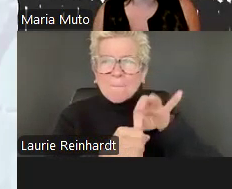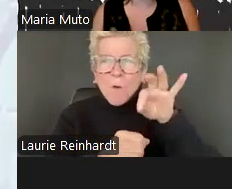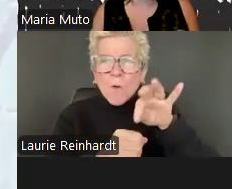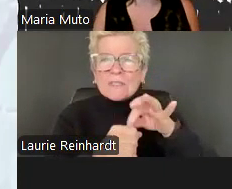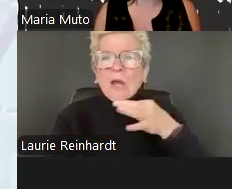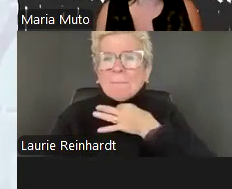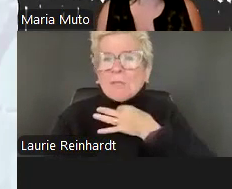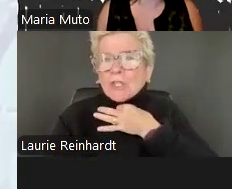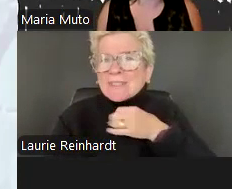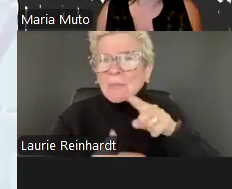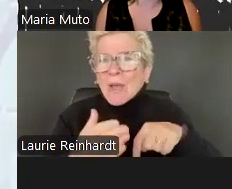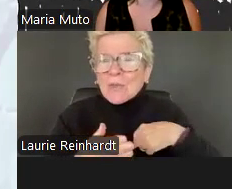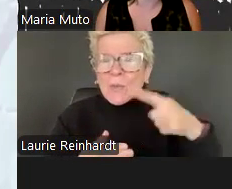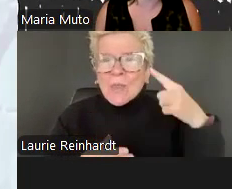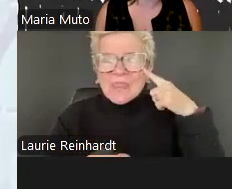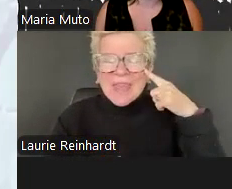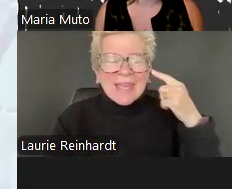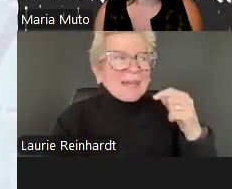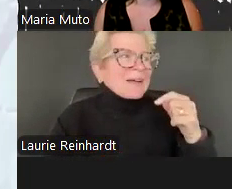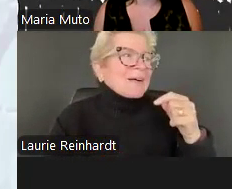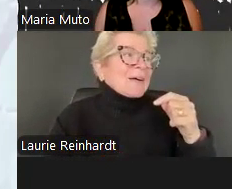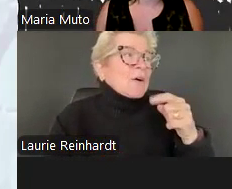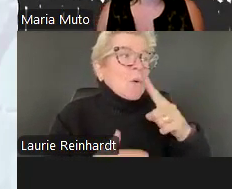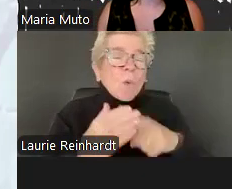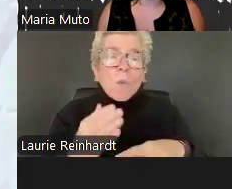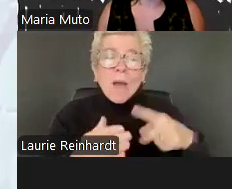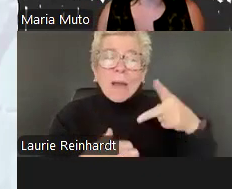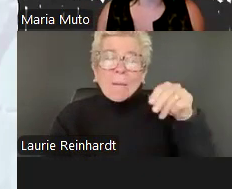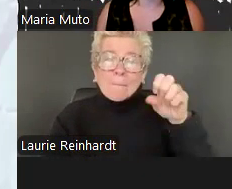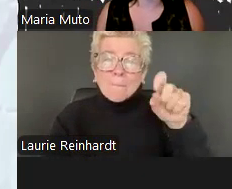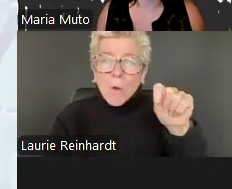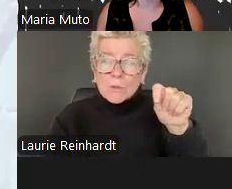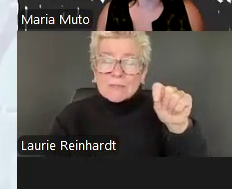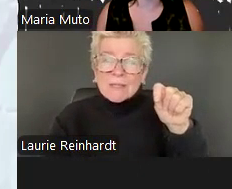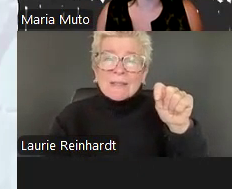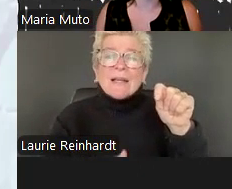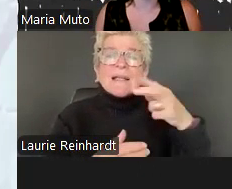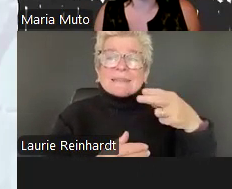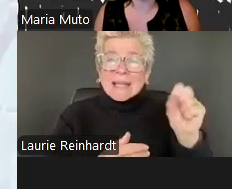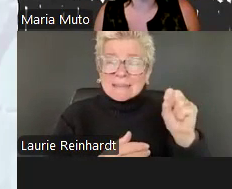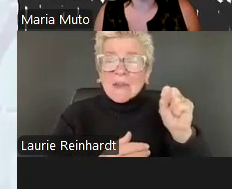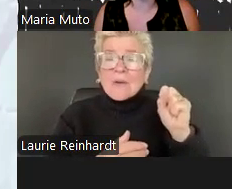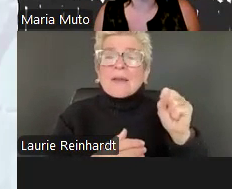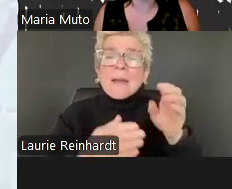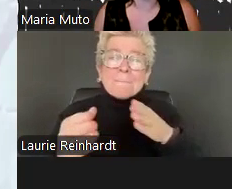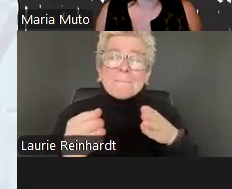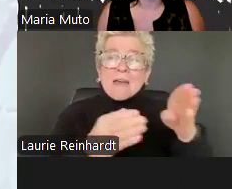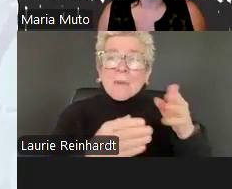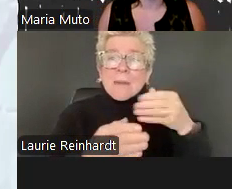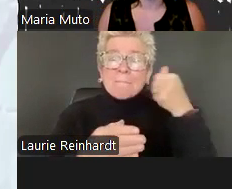which post-secondary pathway fits, aligns most with your students' goals in your area? And then